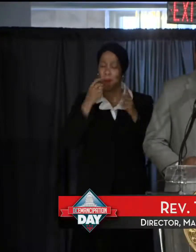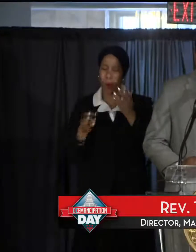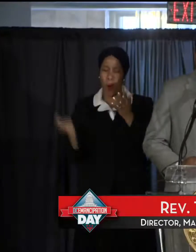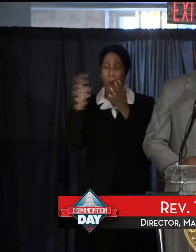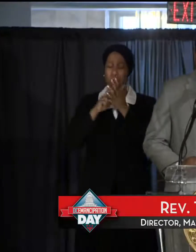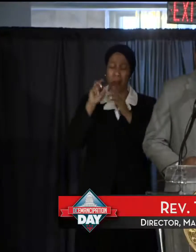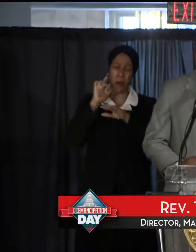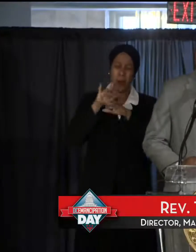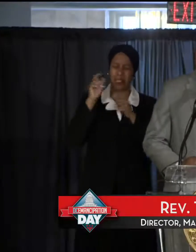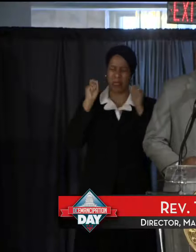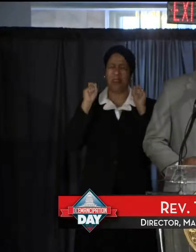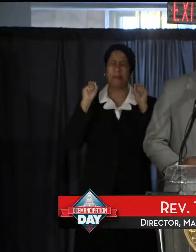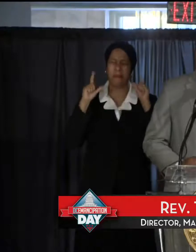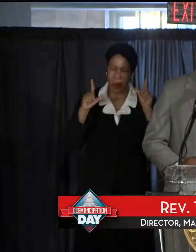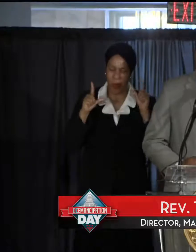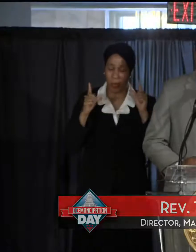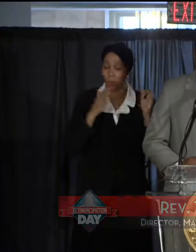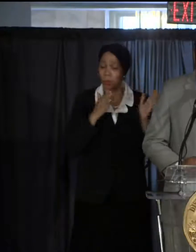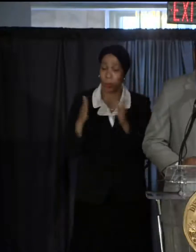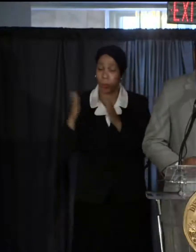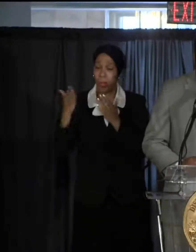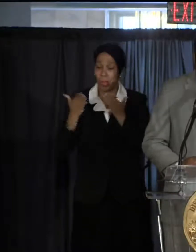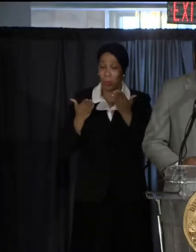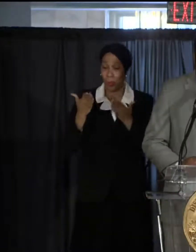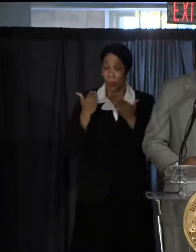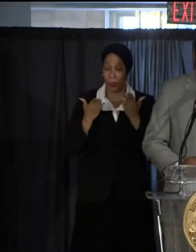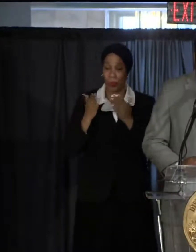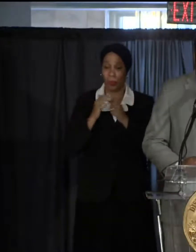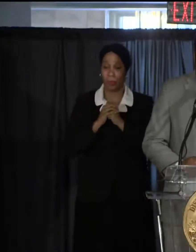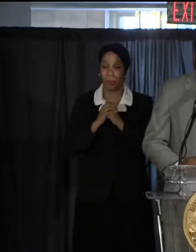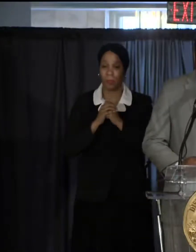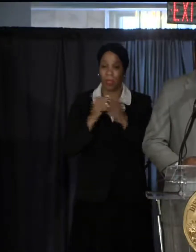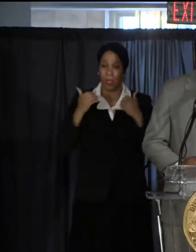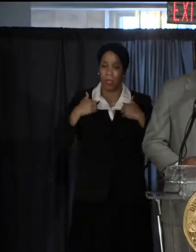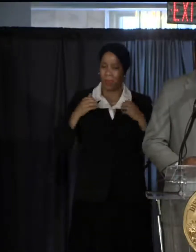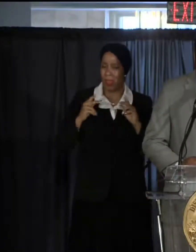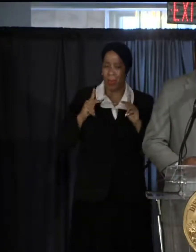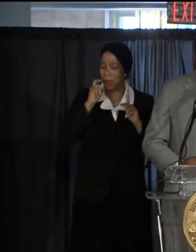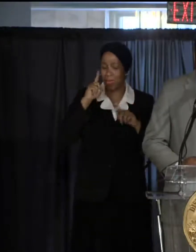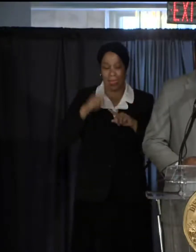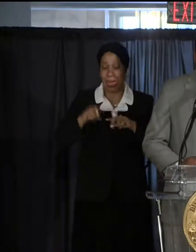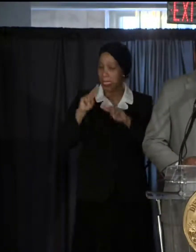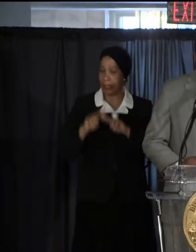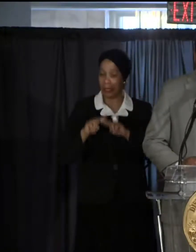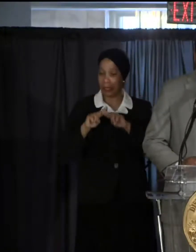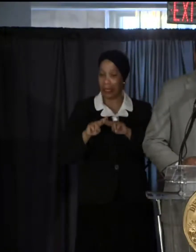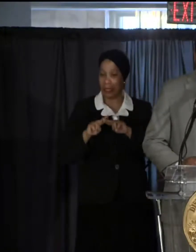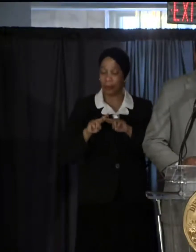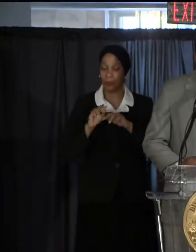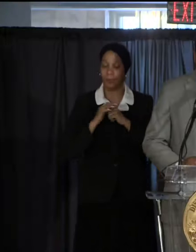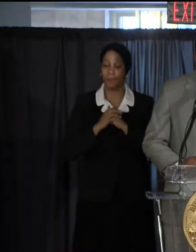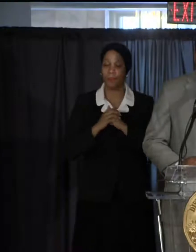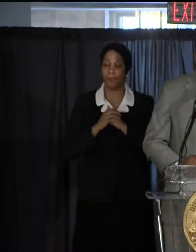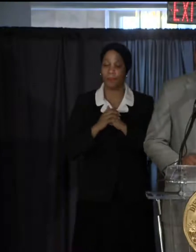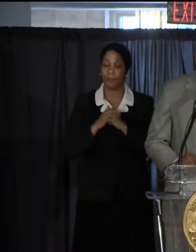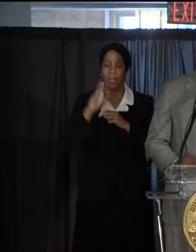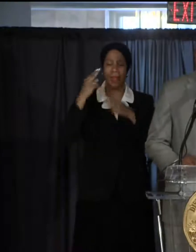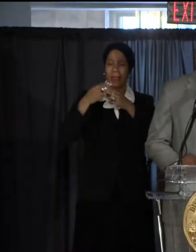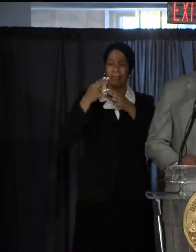MORNING TO PREPARE AND SERVE AND WILL NOT HAVE THE OPPORTUNITY TO SIT DOWN TO ENJOY IT. IN THE NAME OF THE ONE WHO IS